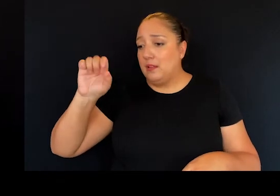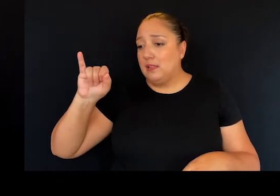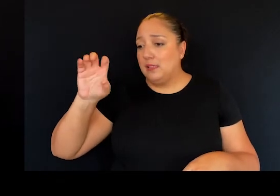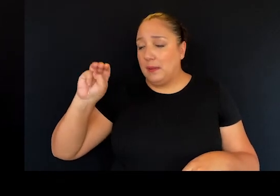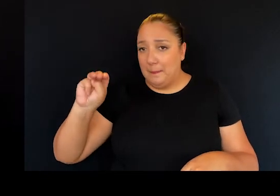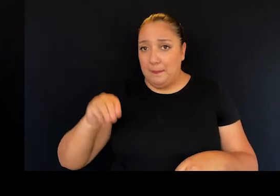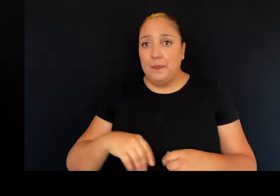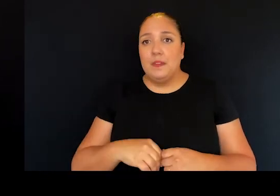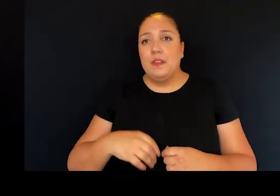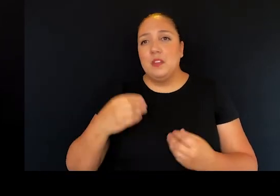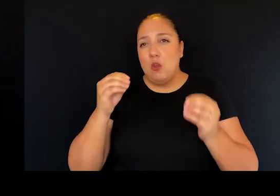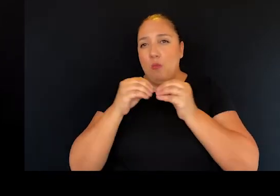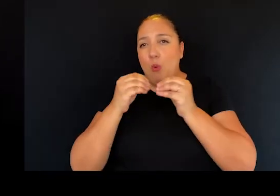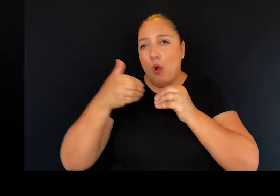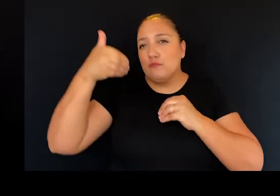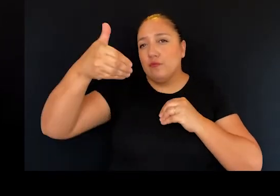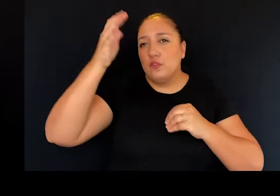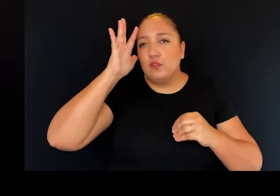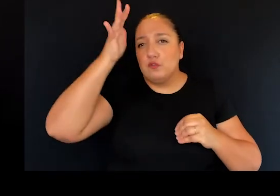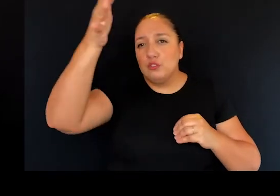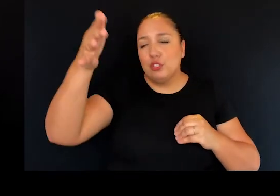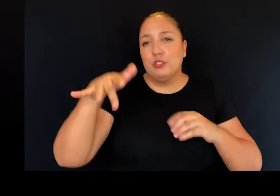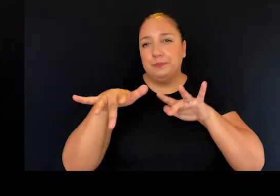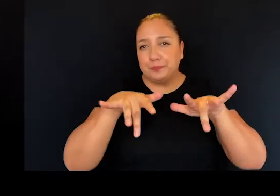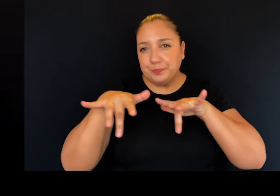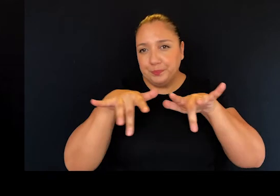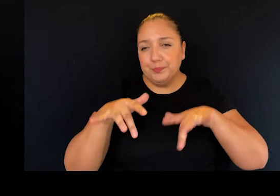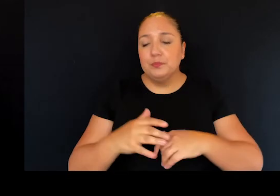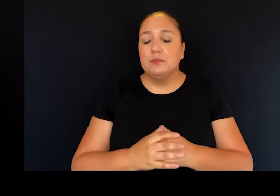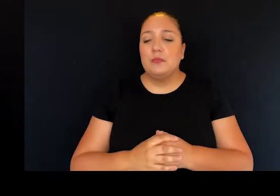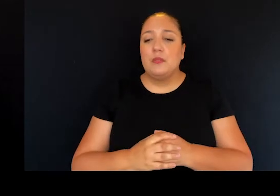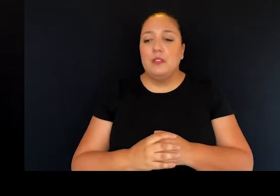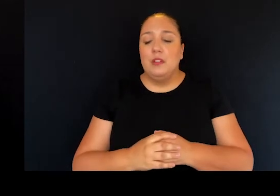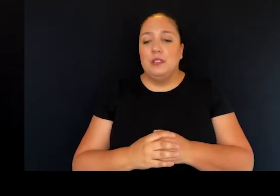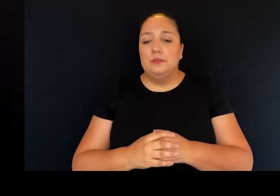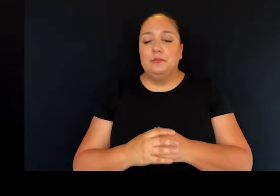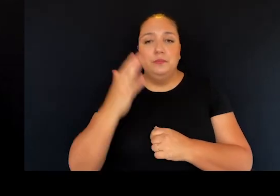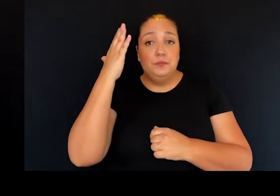Because as you said, these are-- these are not just lyrical changes